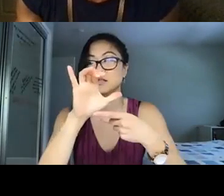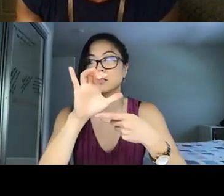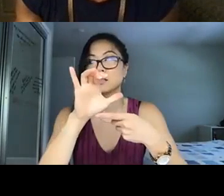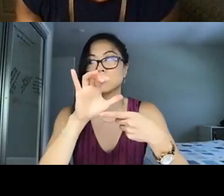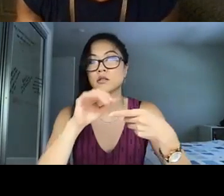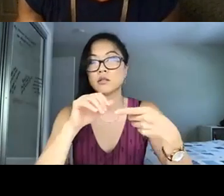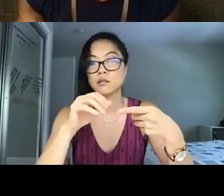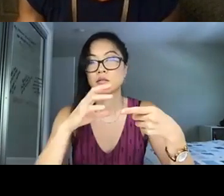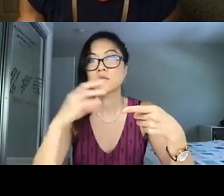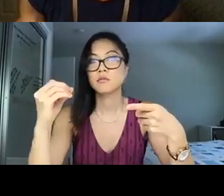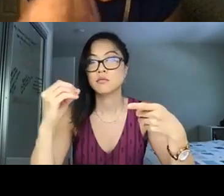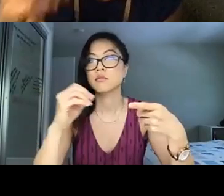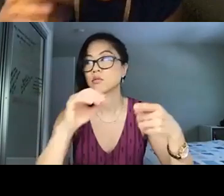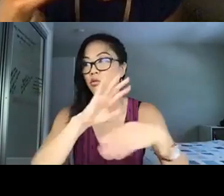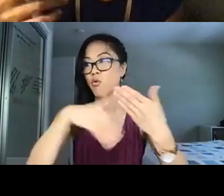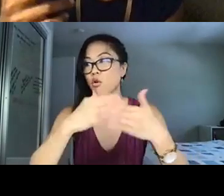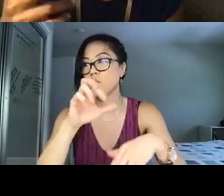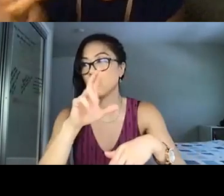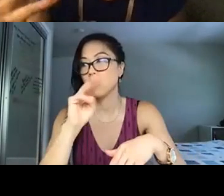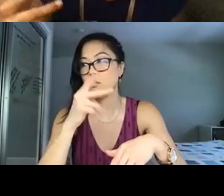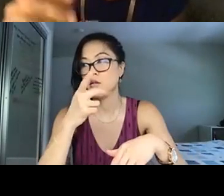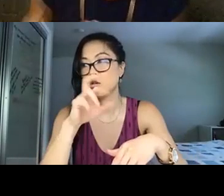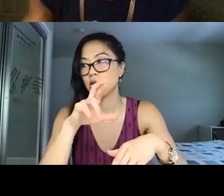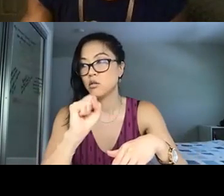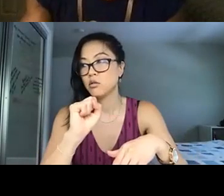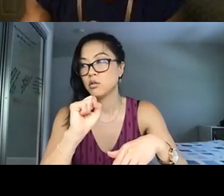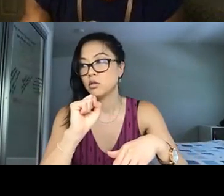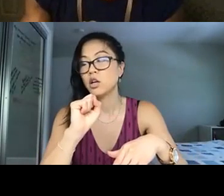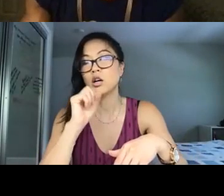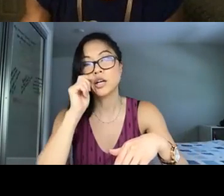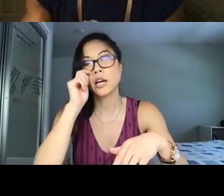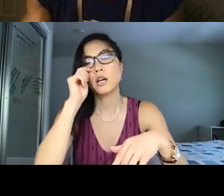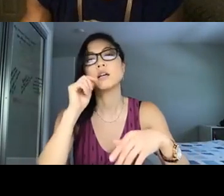I think it's showing some solutions as to how to be a